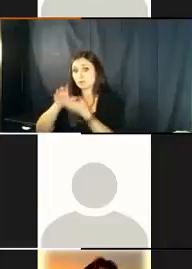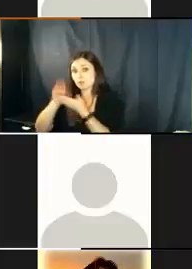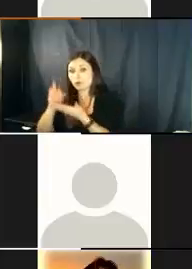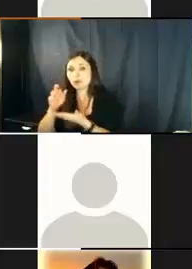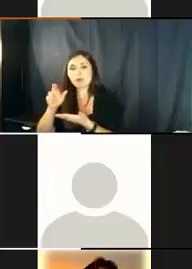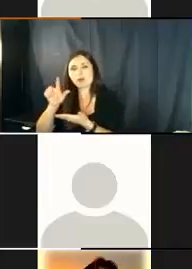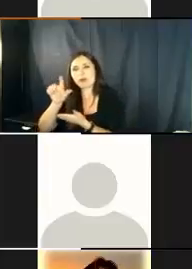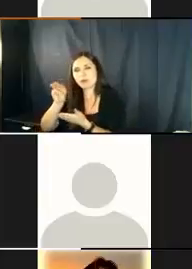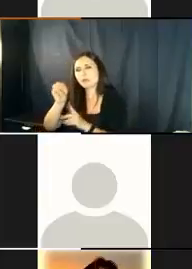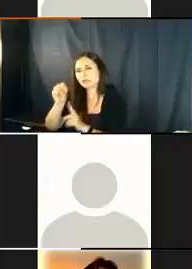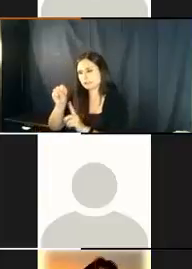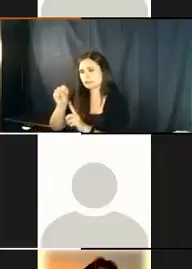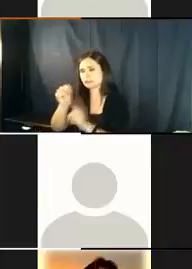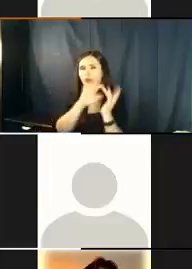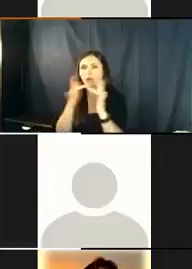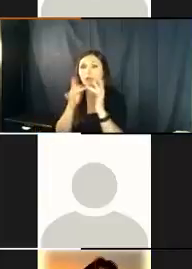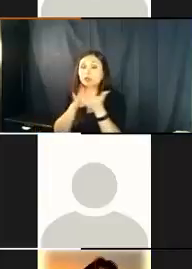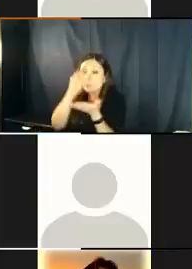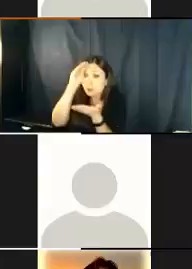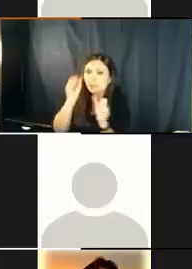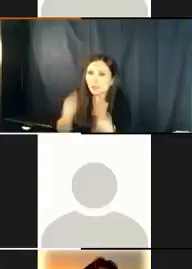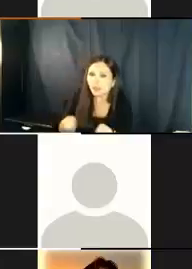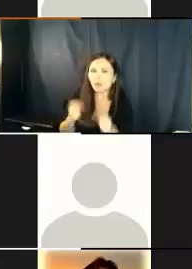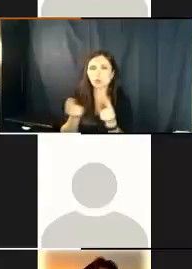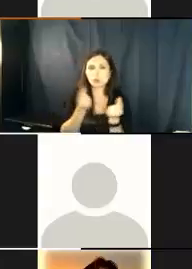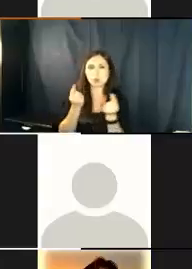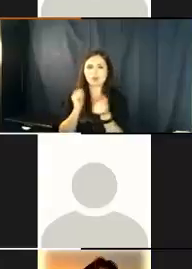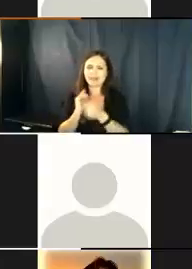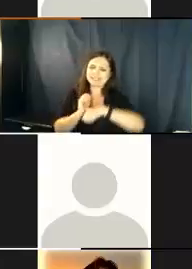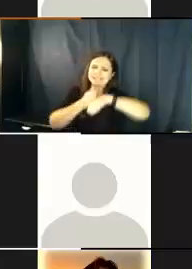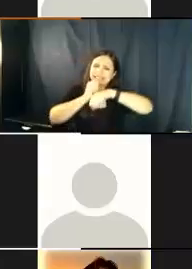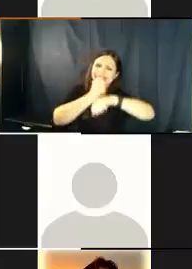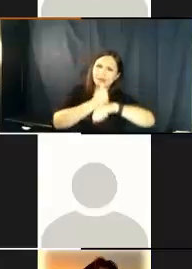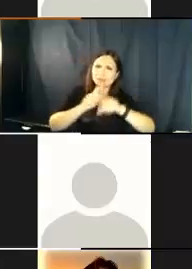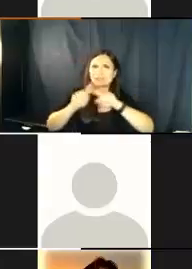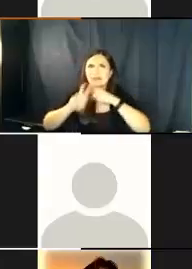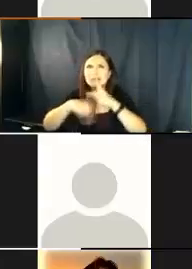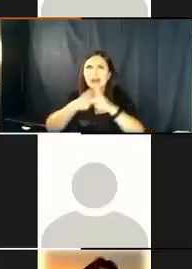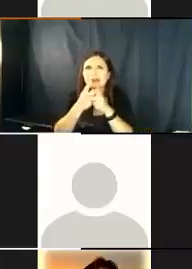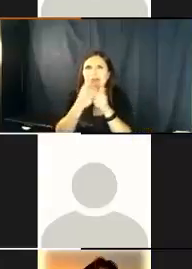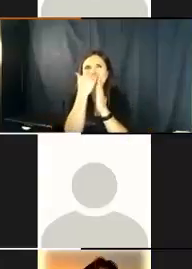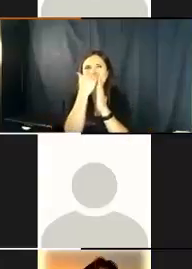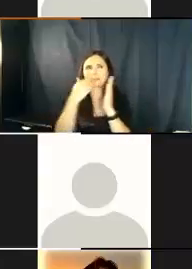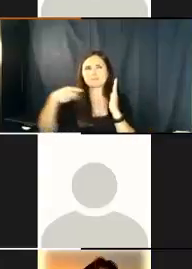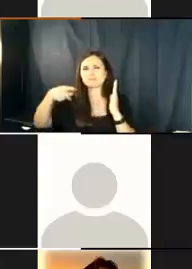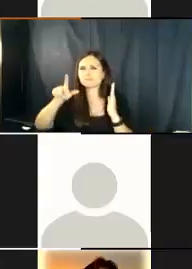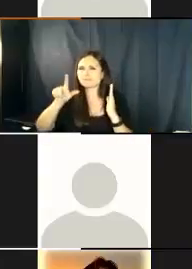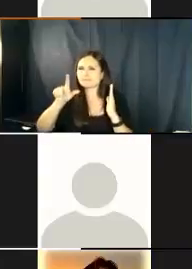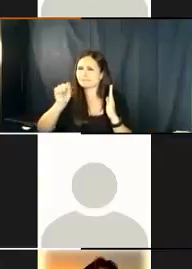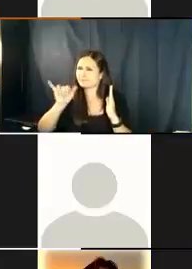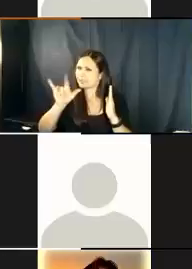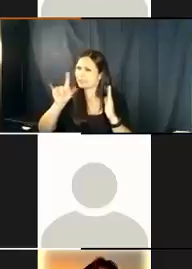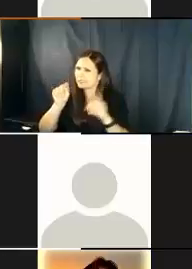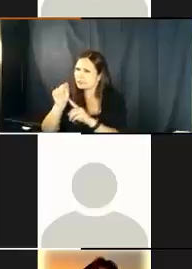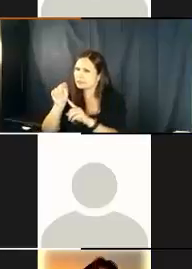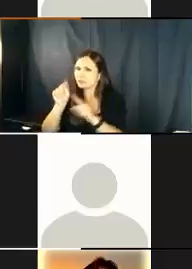or online learning can do again is building playlists of types of learning experiences